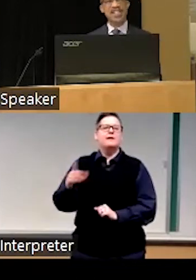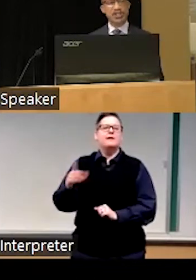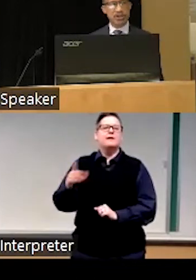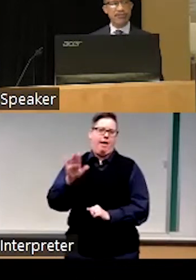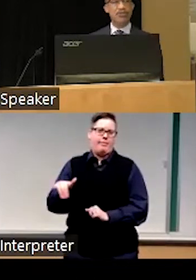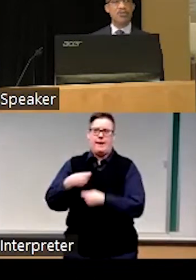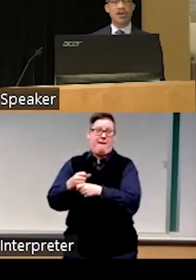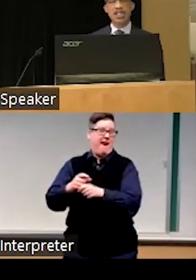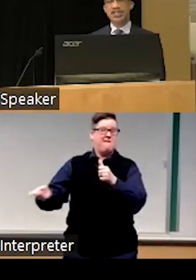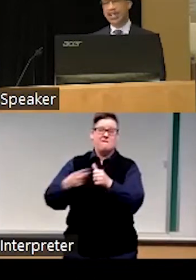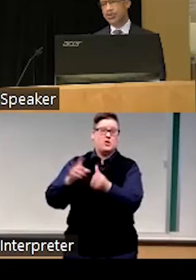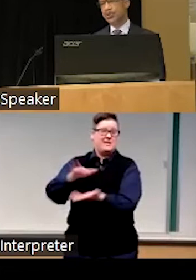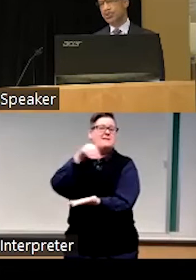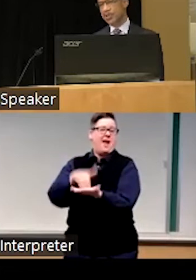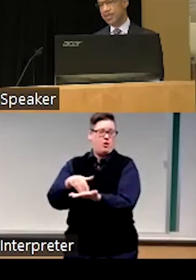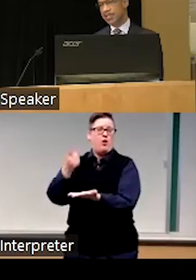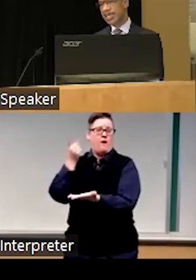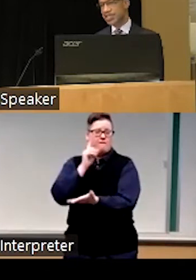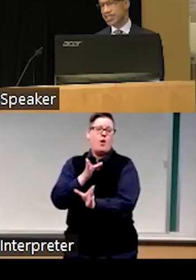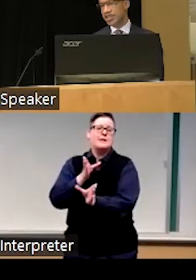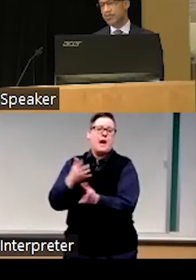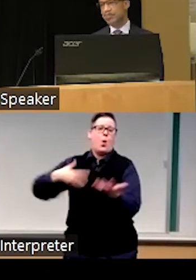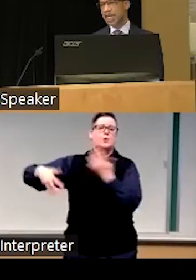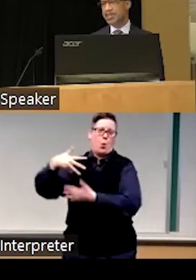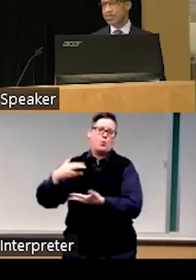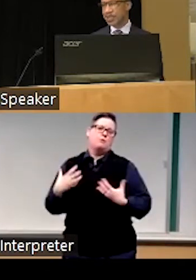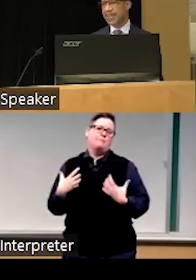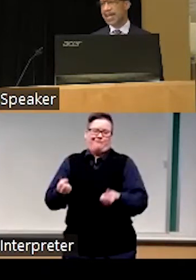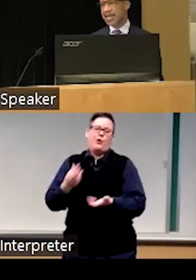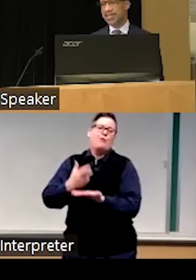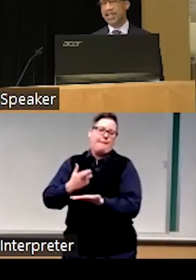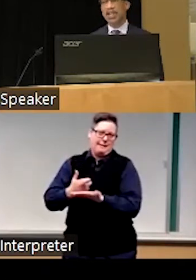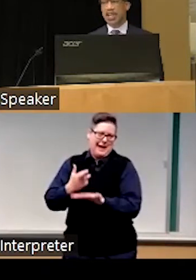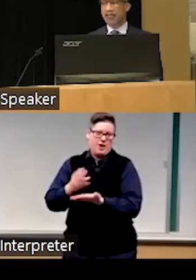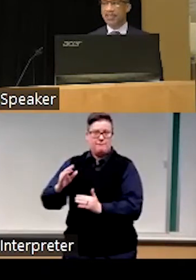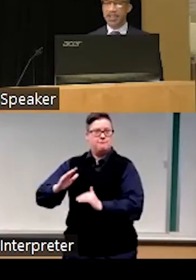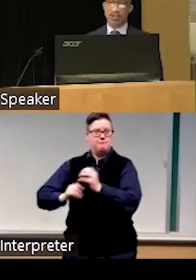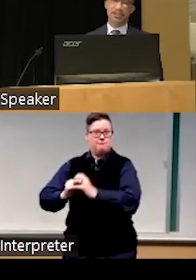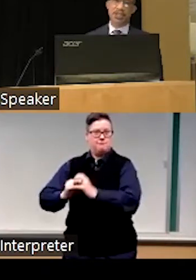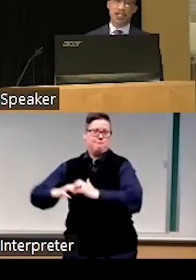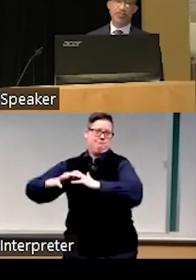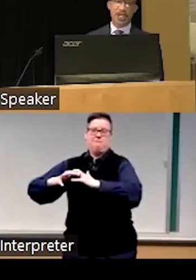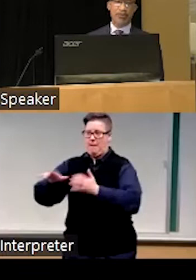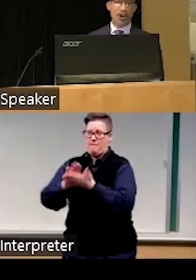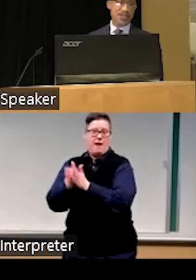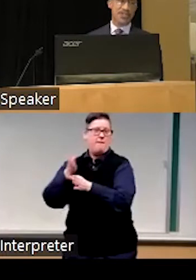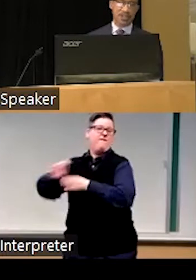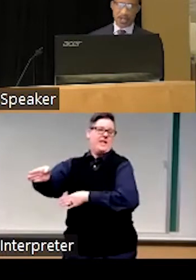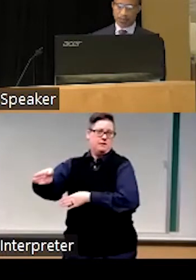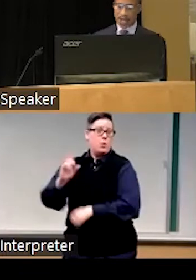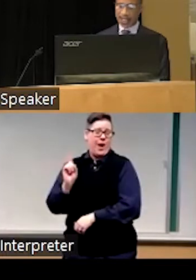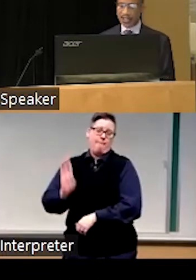of Center for psychosocial Rehabilitation and began to build that as a field in Boston back